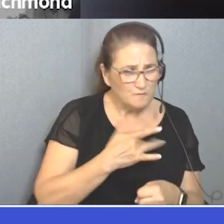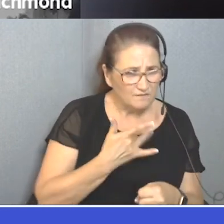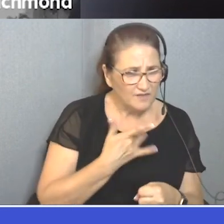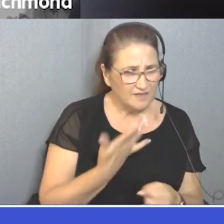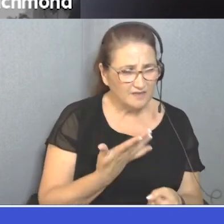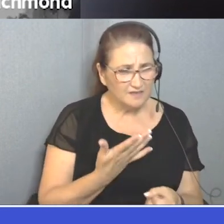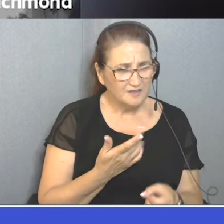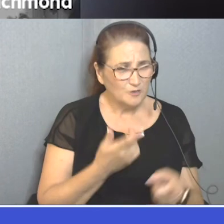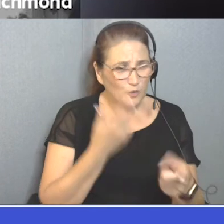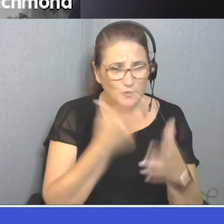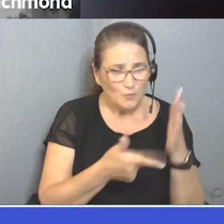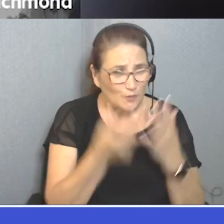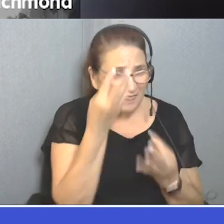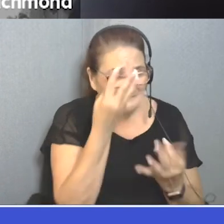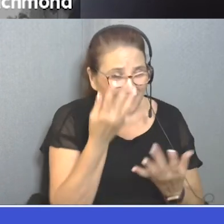Walk me through how you felt. What were you thinking?